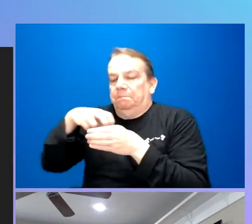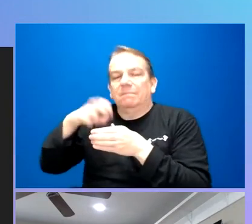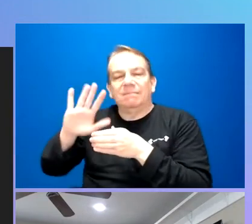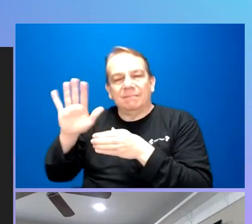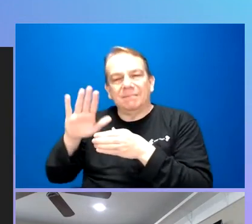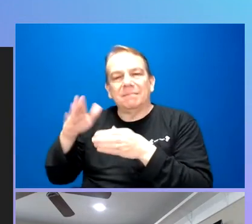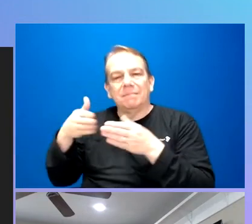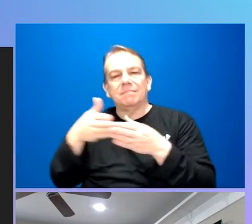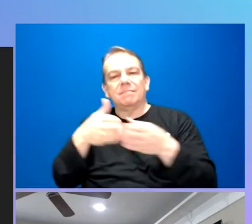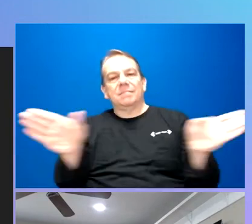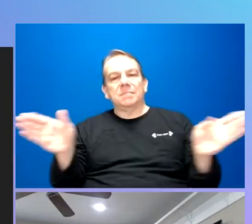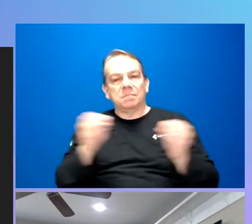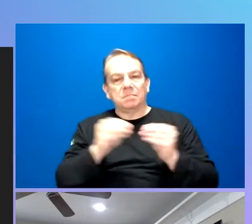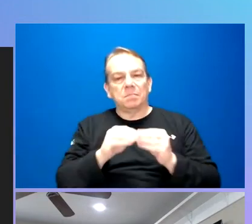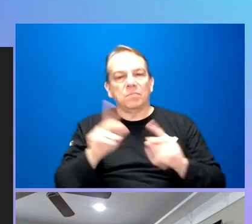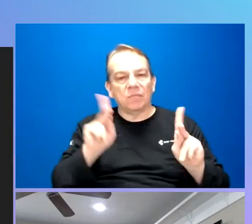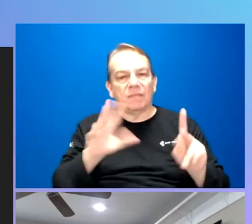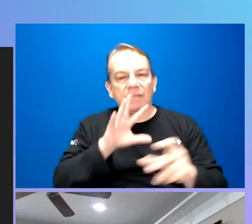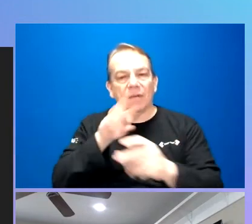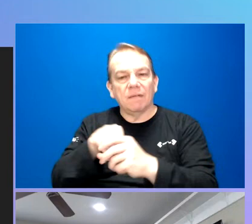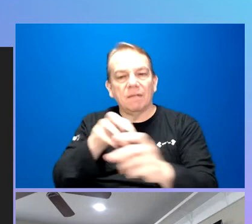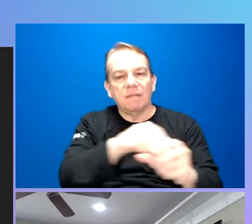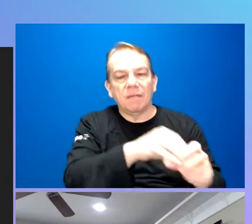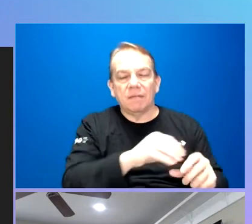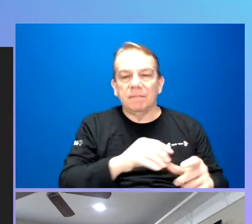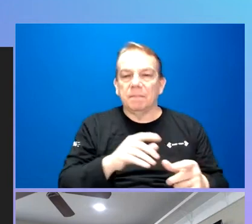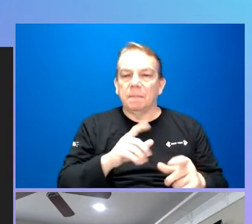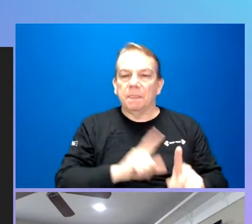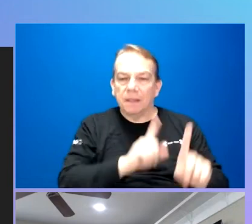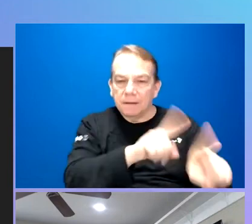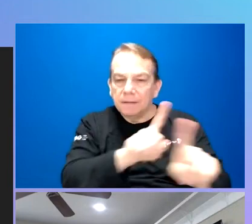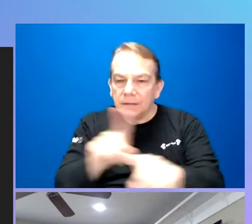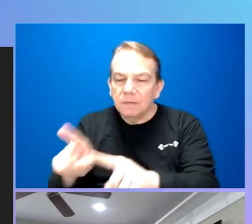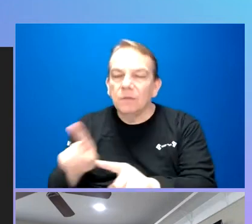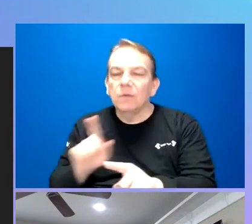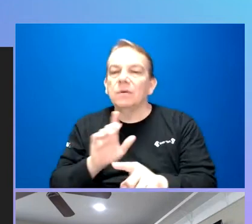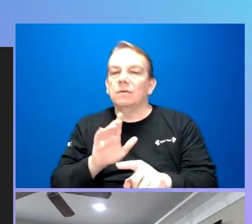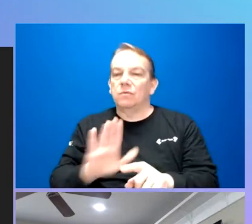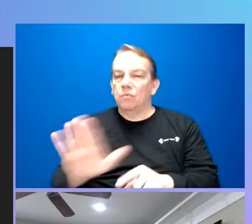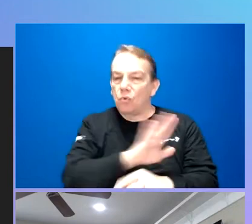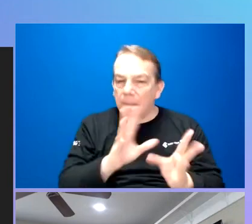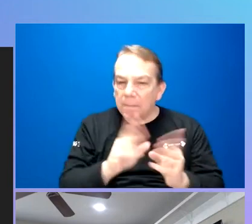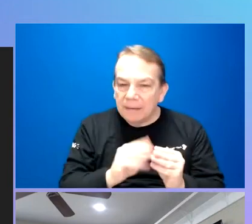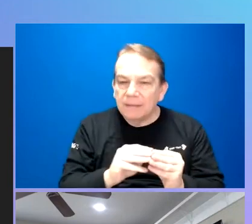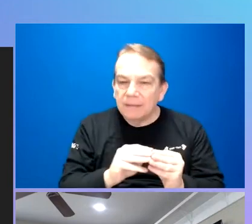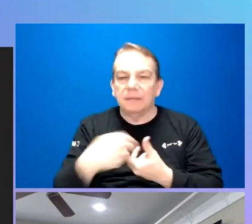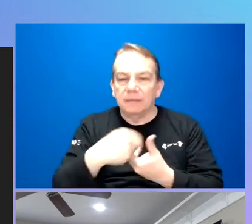Reach out. Go to their meetings. Invite them to come to your meetings. Join each other's groups. Understand each other's